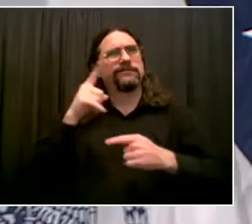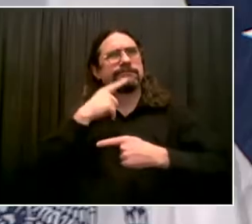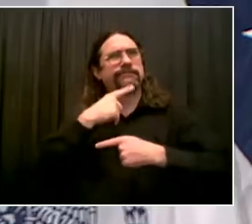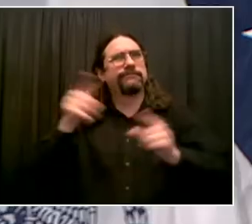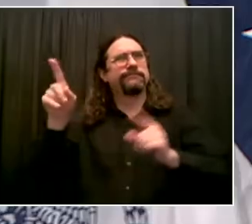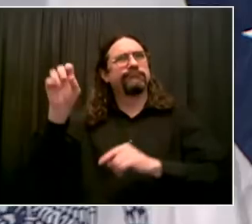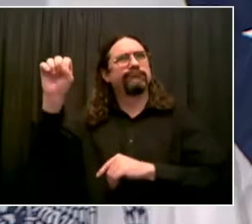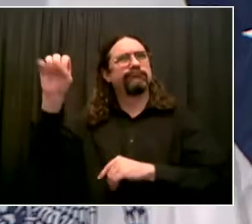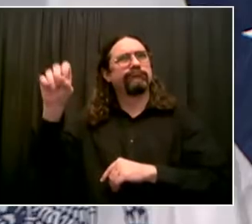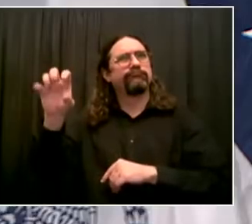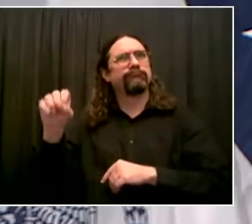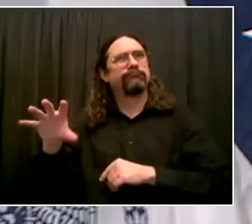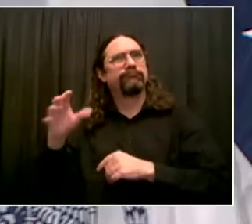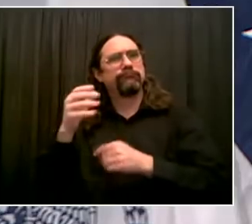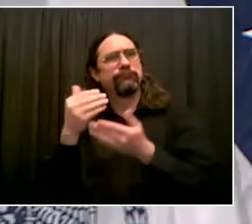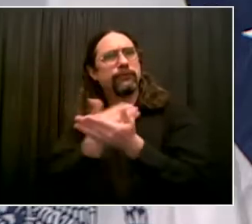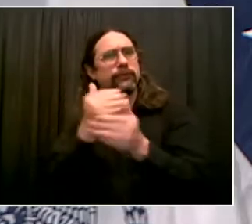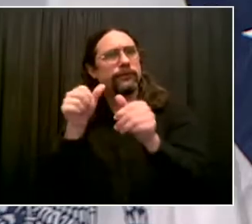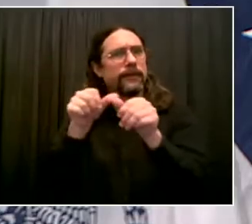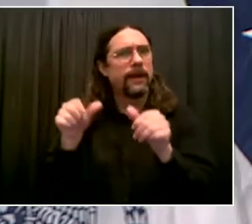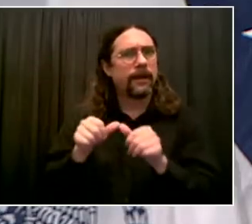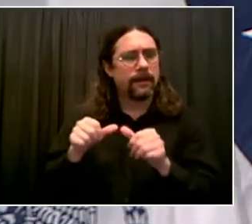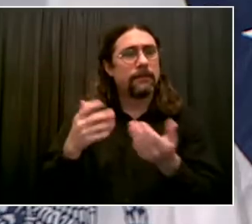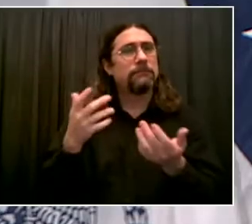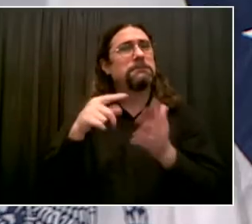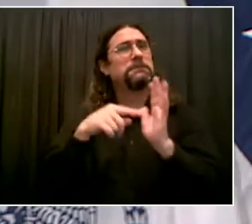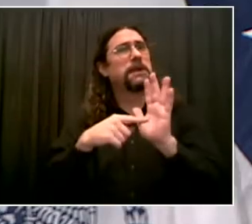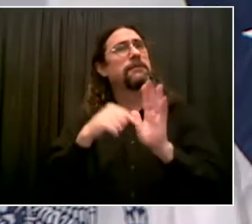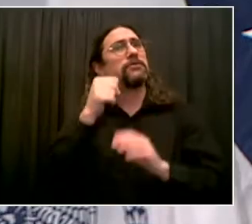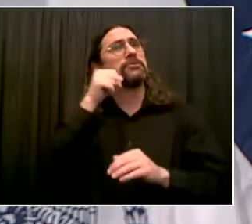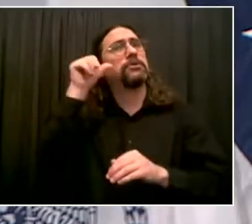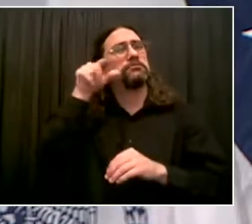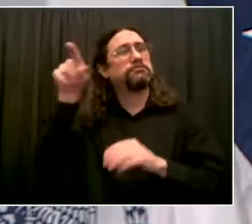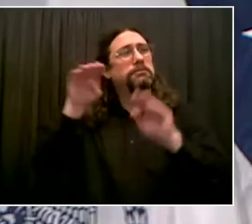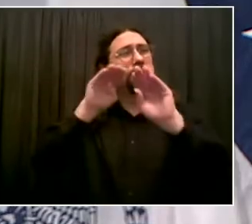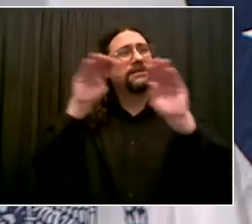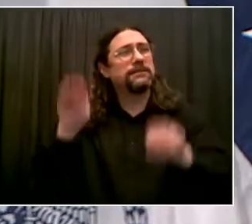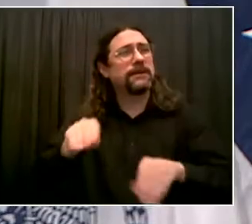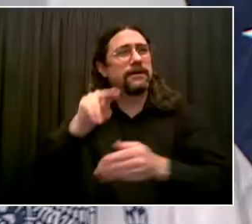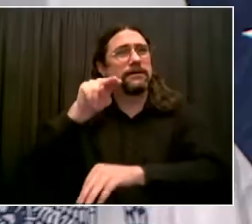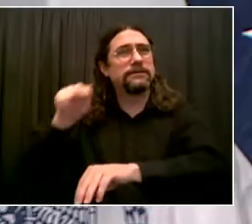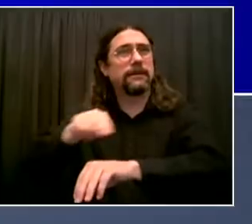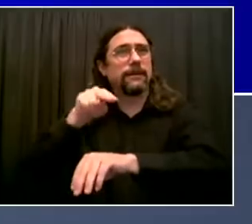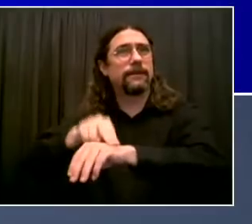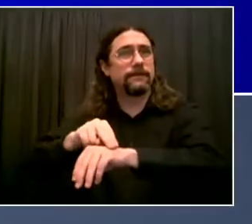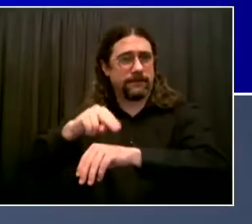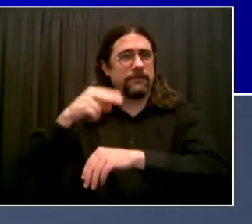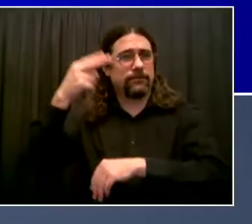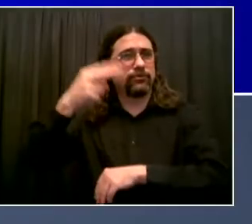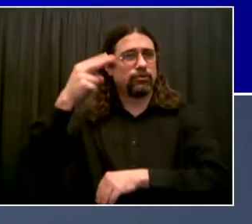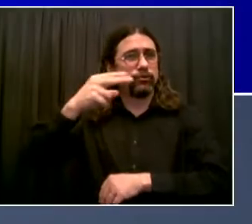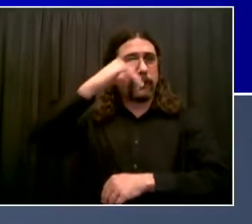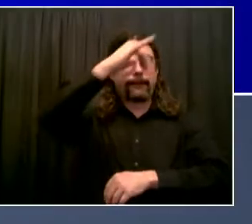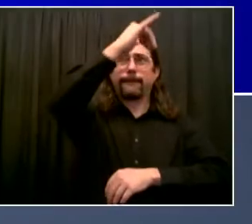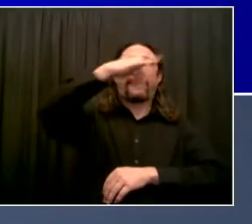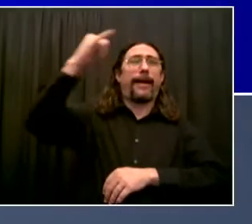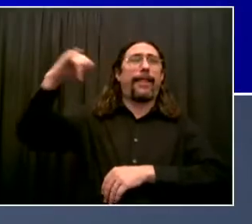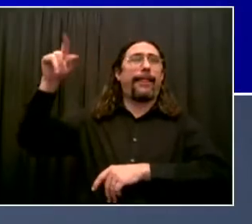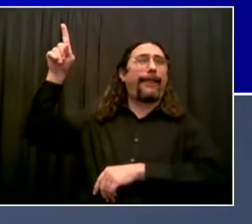AND MORE ARE COMING. AINNOUNCED YESTERDAY A WONDFERUL NEW SITE AT THE MUSEUM OF NATURAL HISTORY.